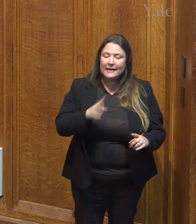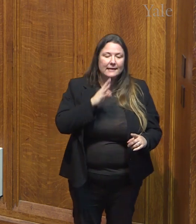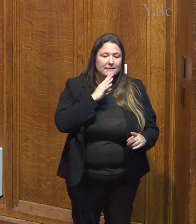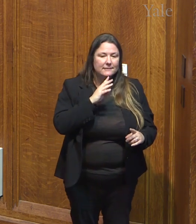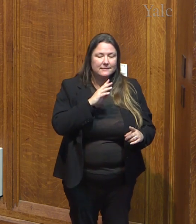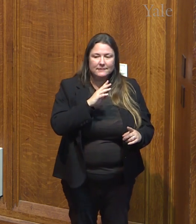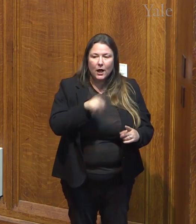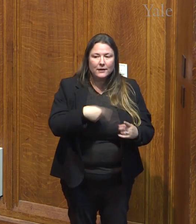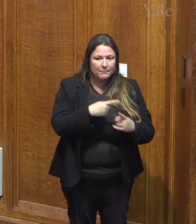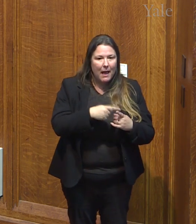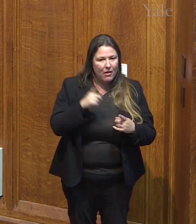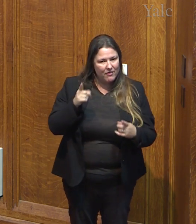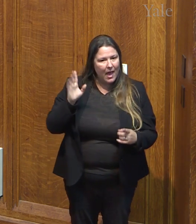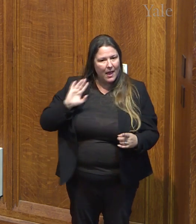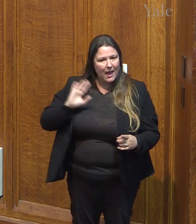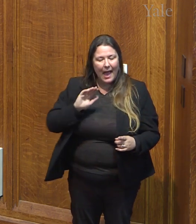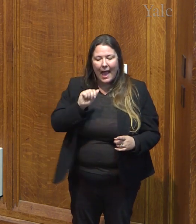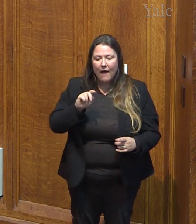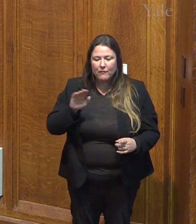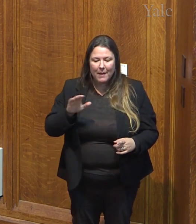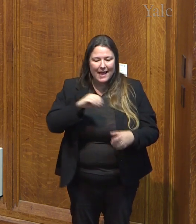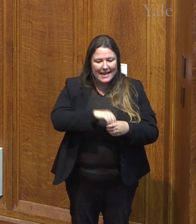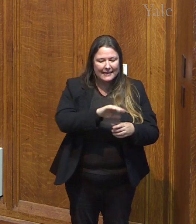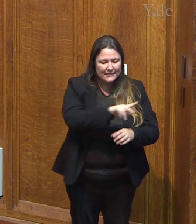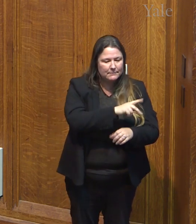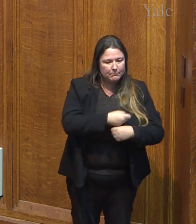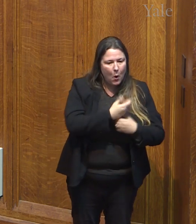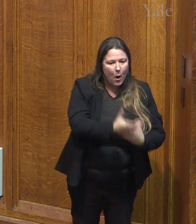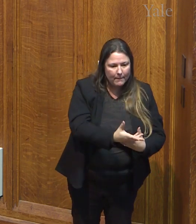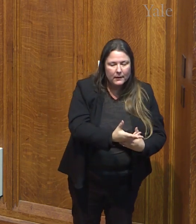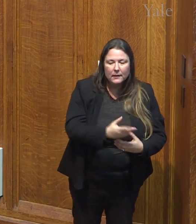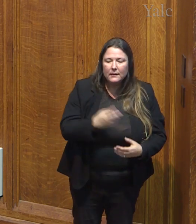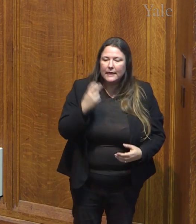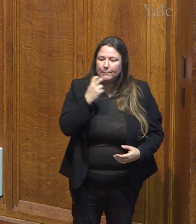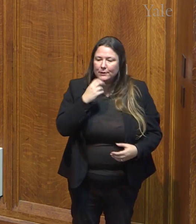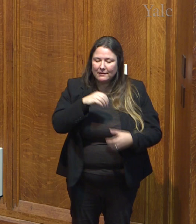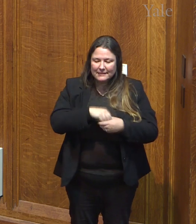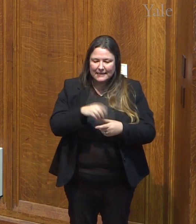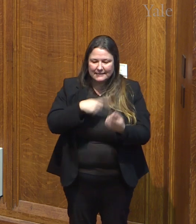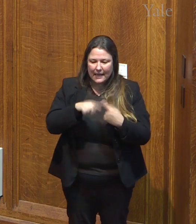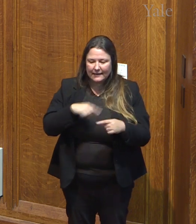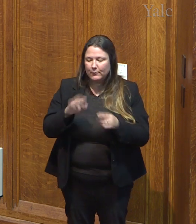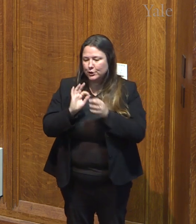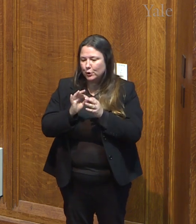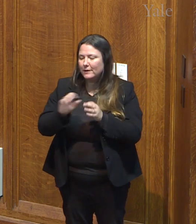in his own poem pronouncing in Sign Language and interpreted by another at one of these banquets.